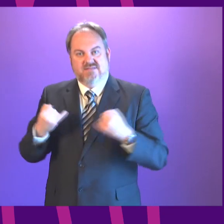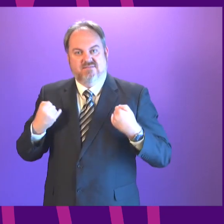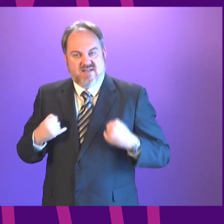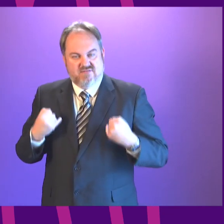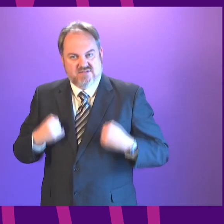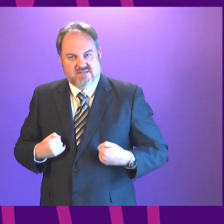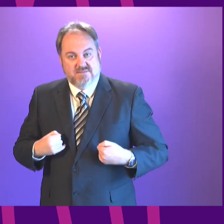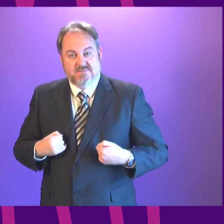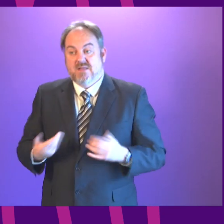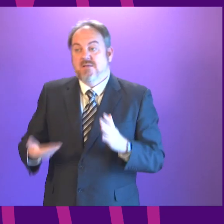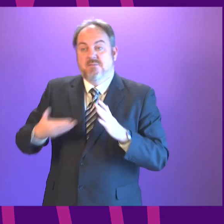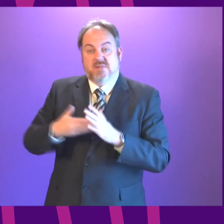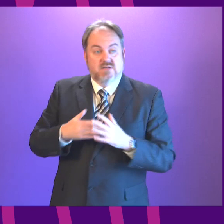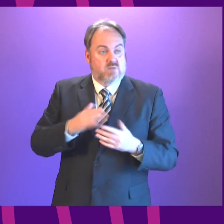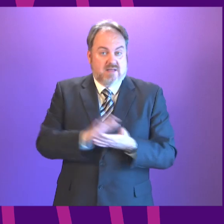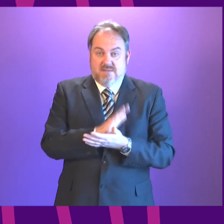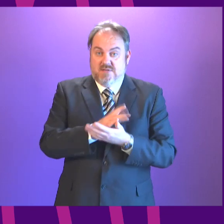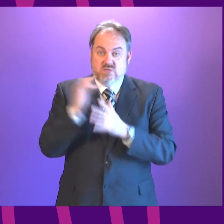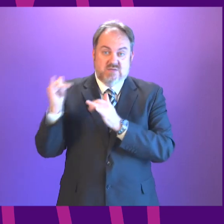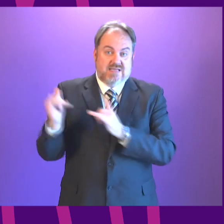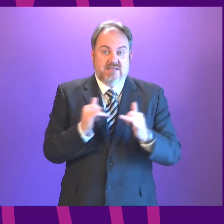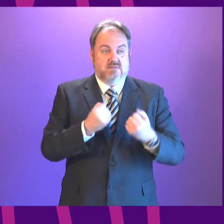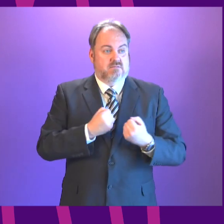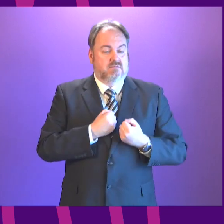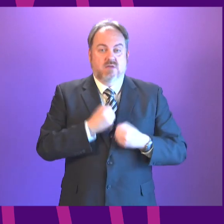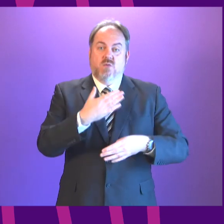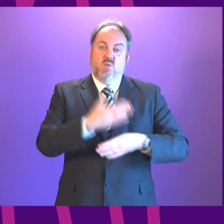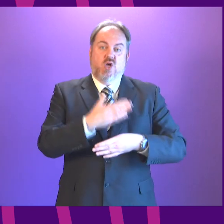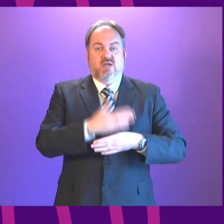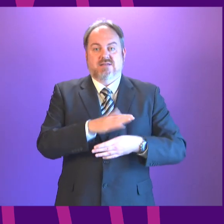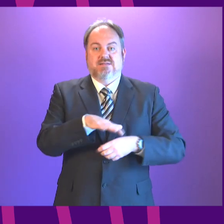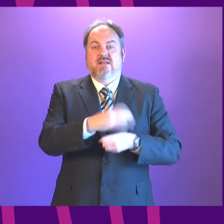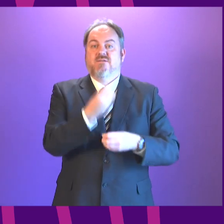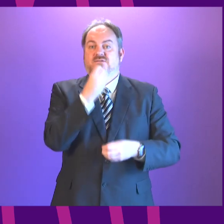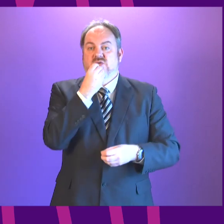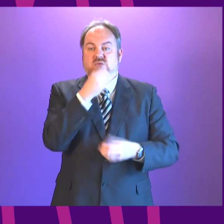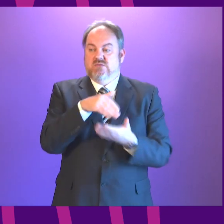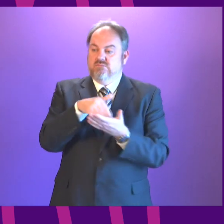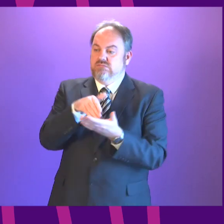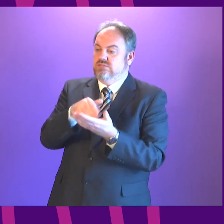for our sector here in Scotland. I assure the sector, Parliament and the public generally